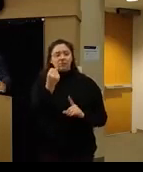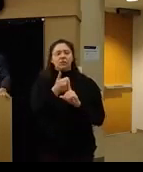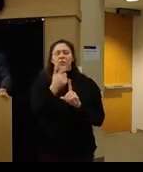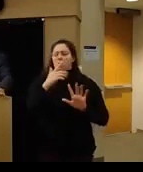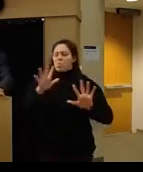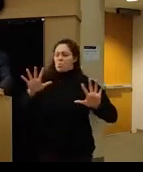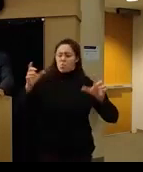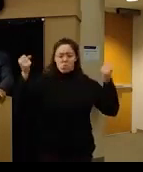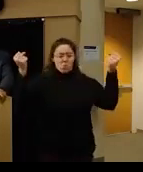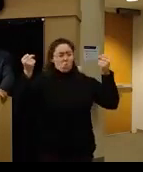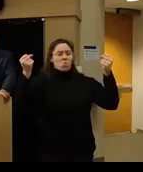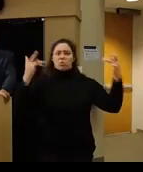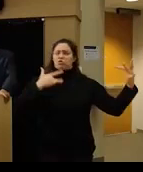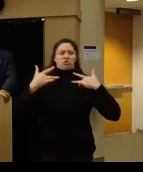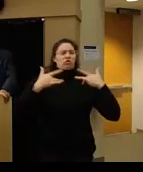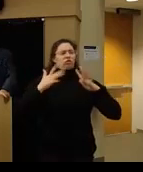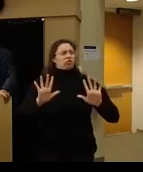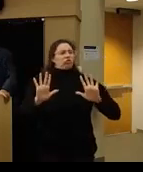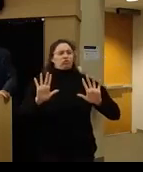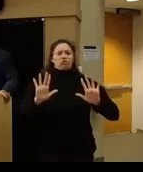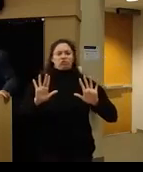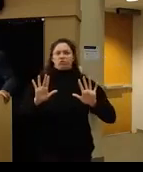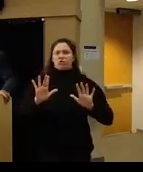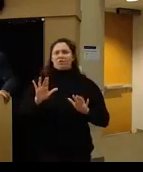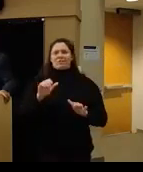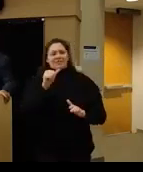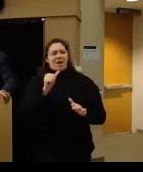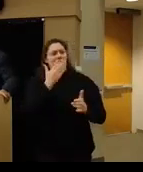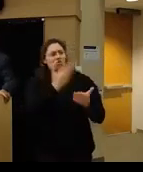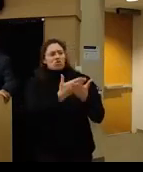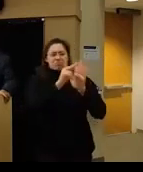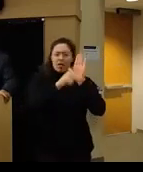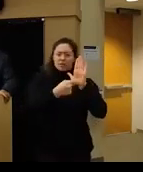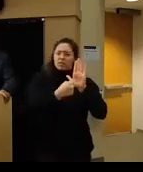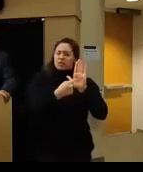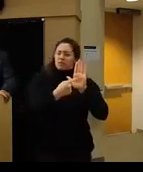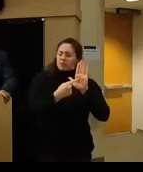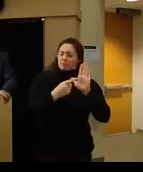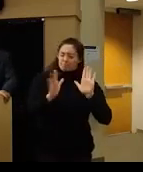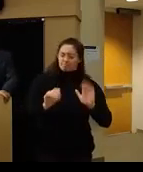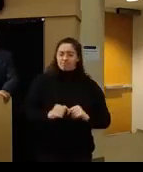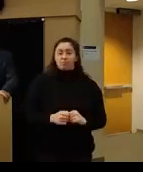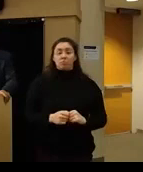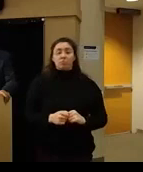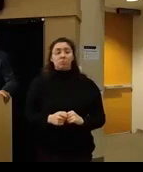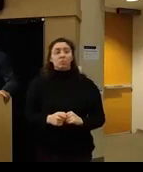minute we have some concerns about proper conduct or improper conduct amongst practitioners 120